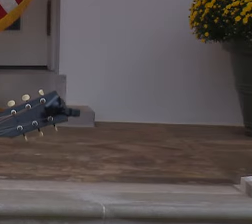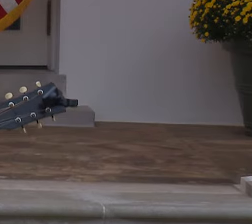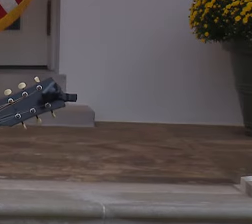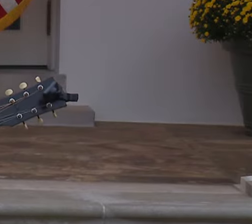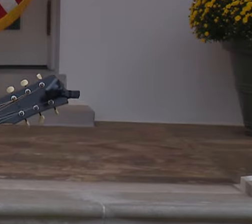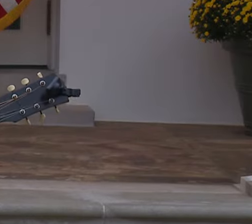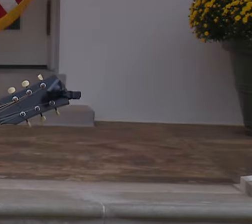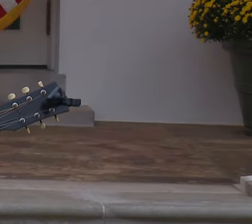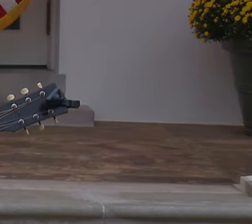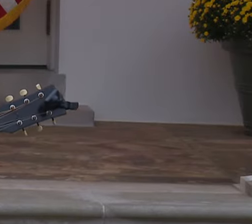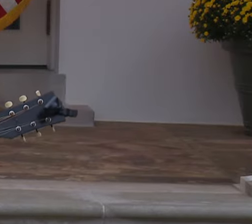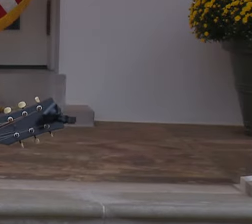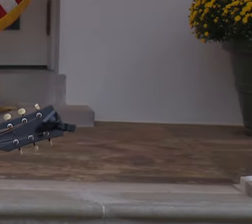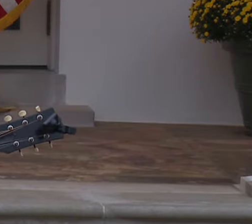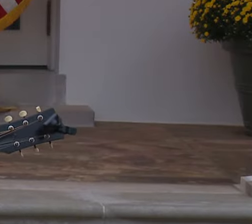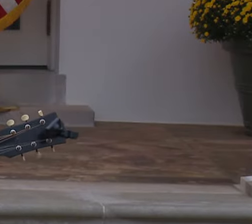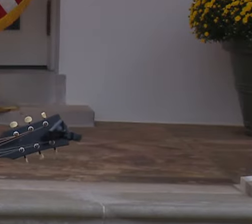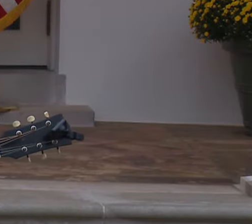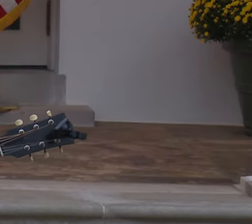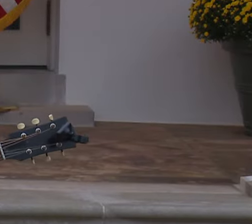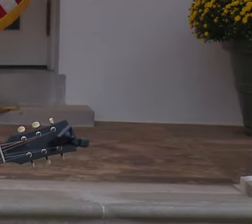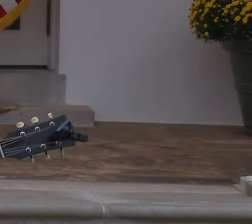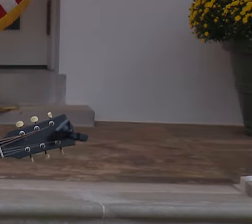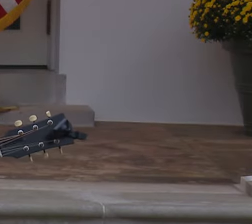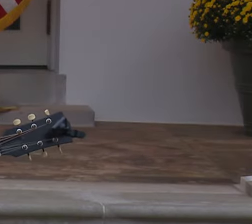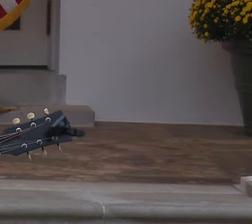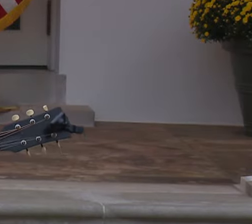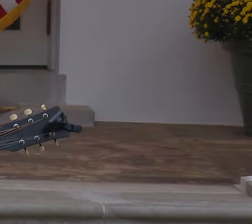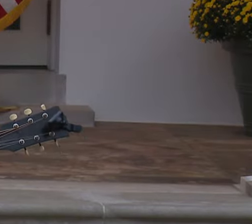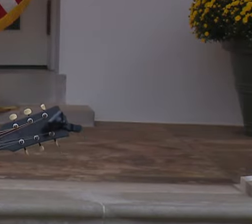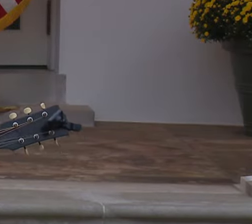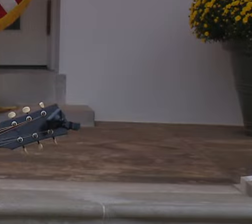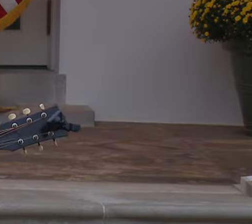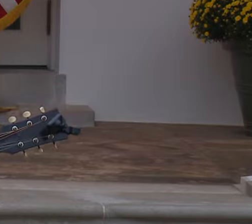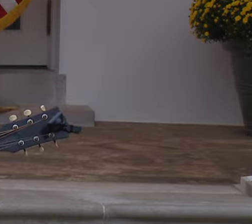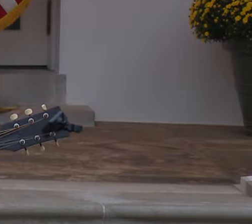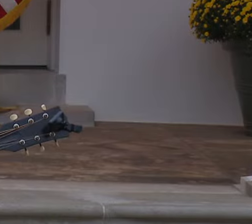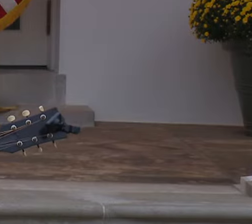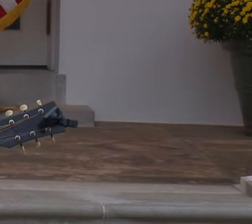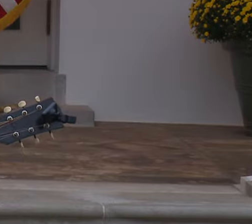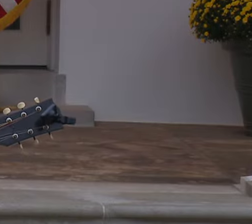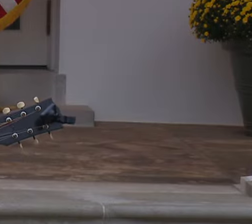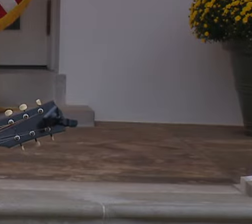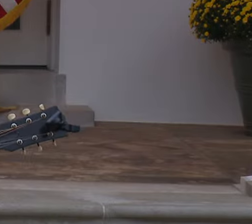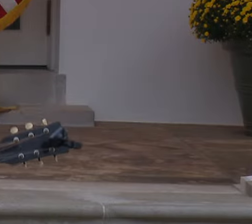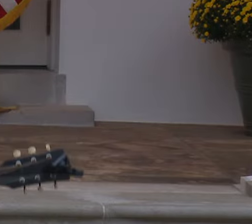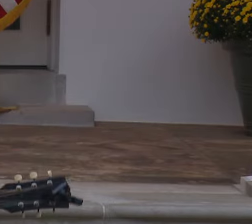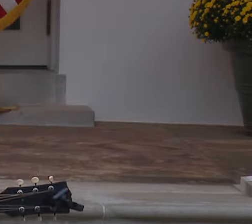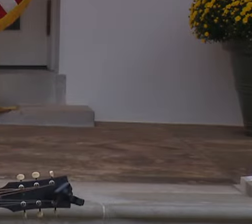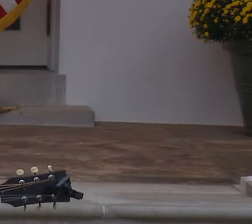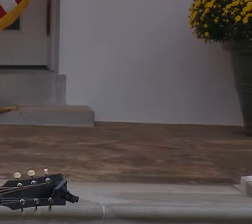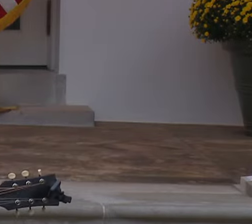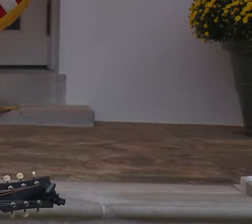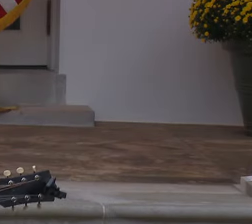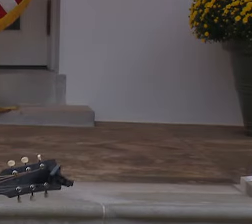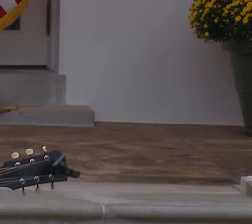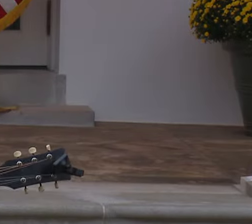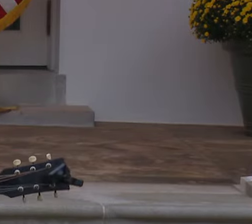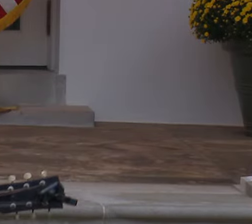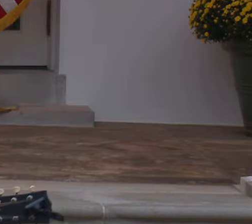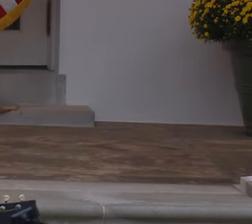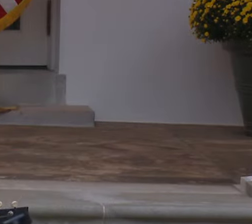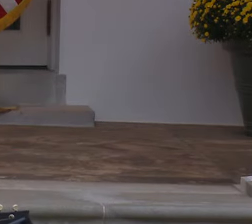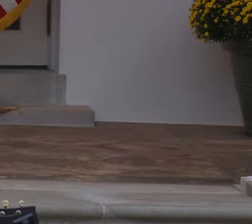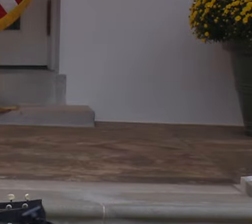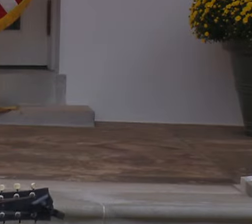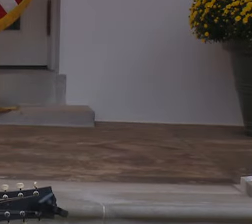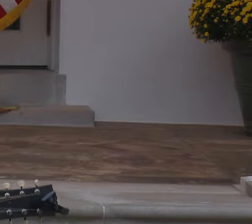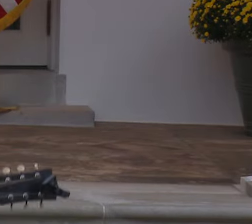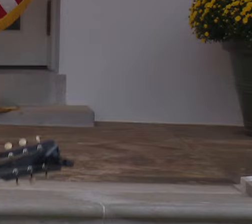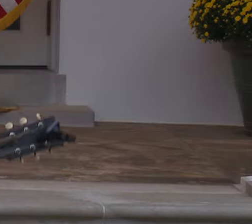[foreign sp].